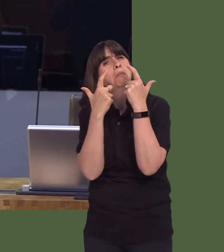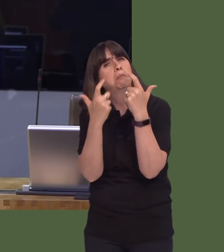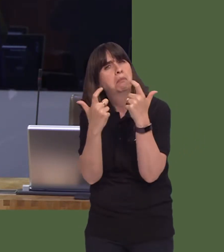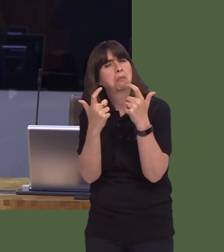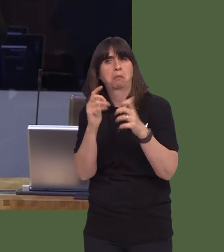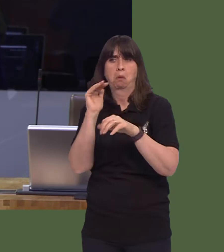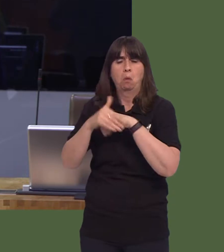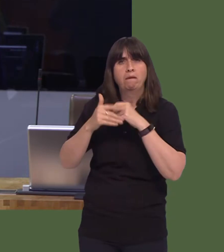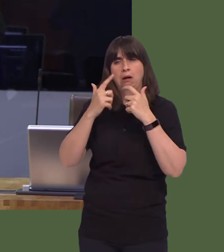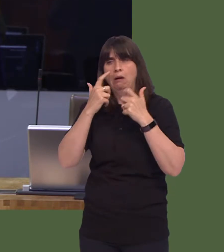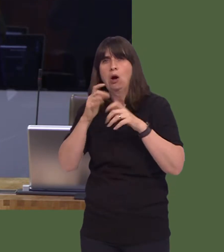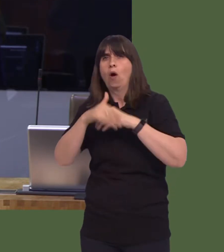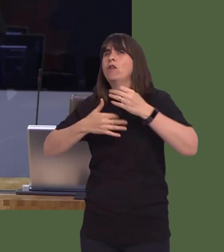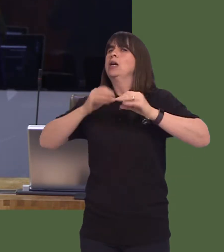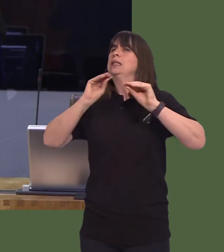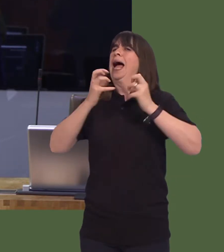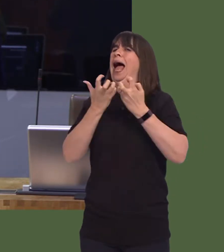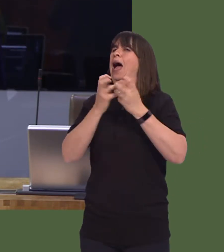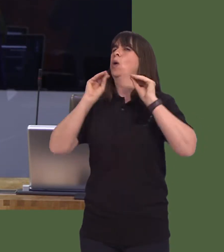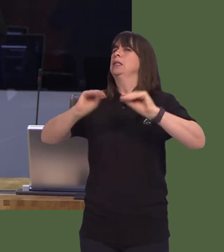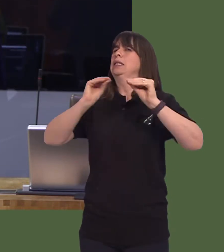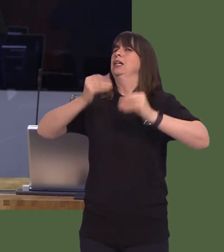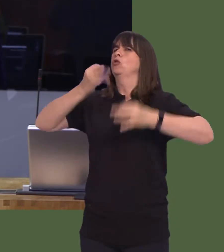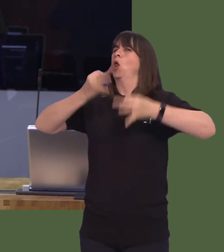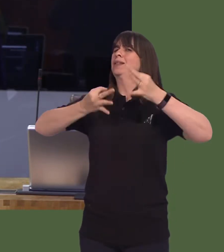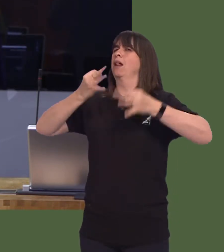way these political subjects are taught in schools to make sure that the course is balanced